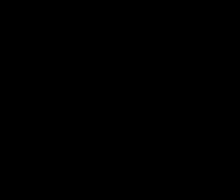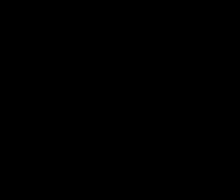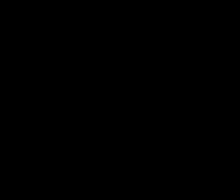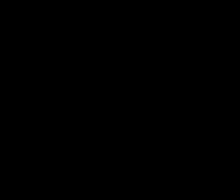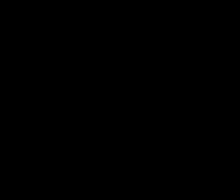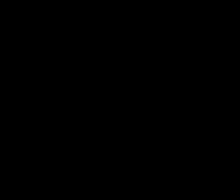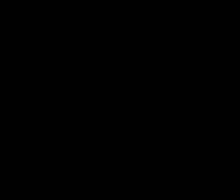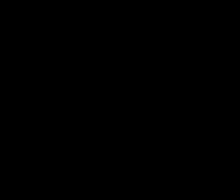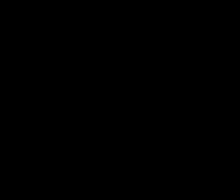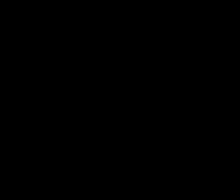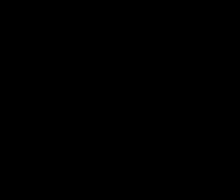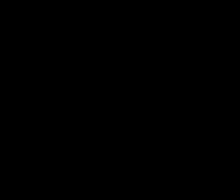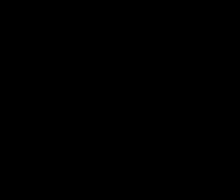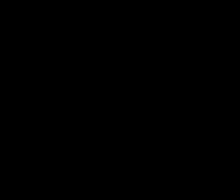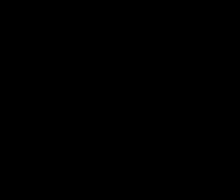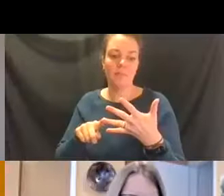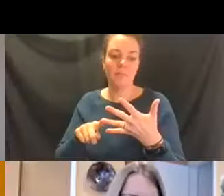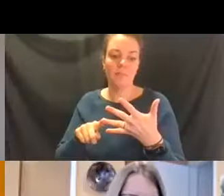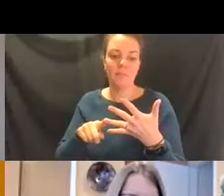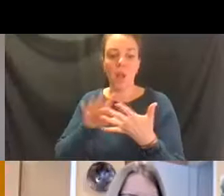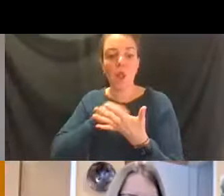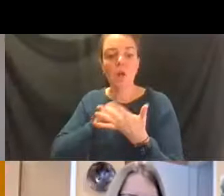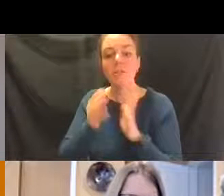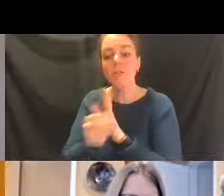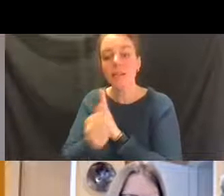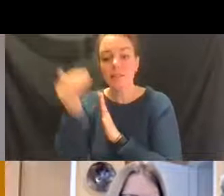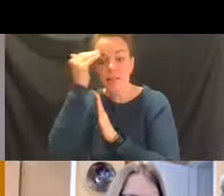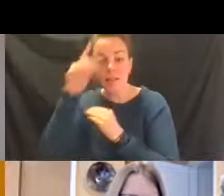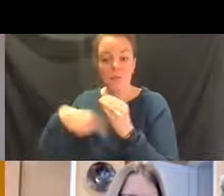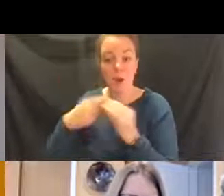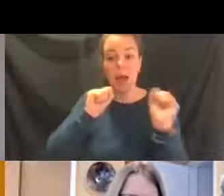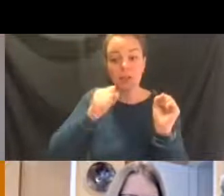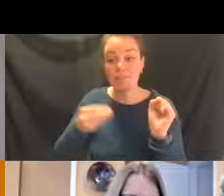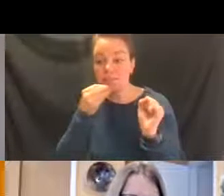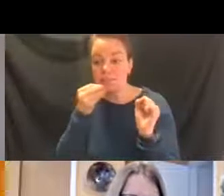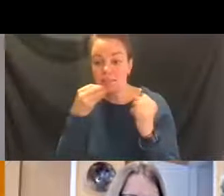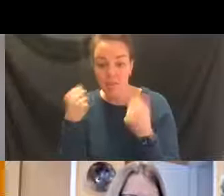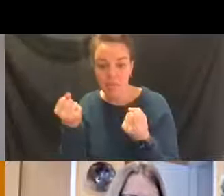skills and knowledge about exercising in eating nutritious foods and it is considered a group